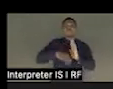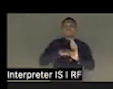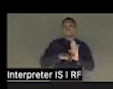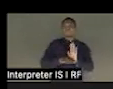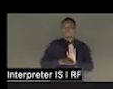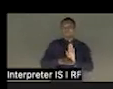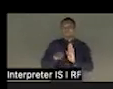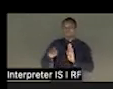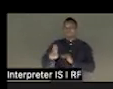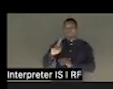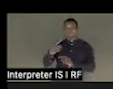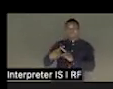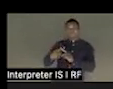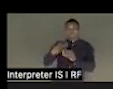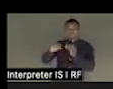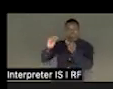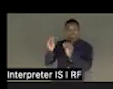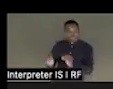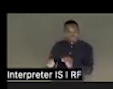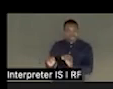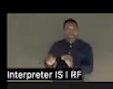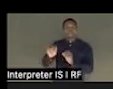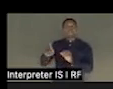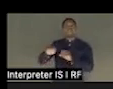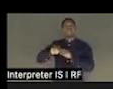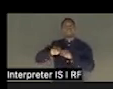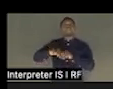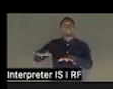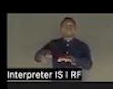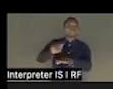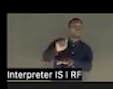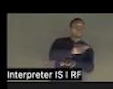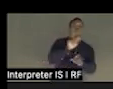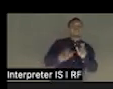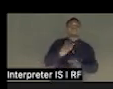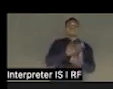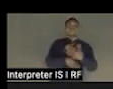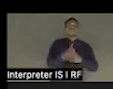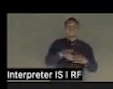So that is the essence of this. And it may have been possible to make